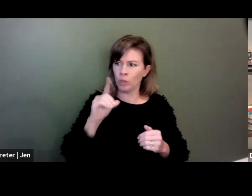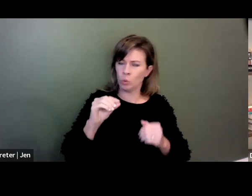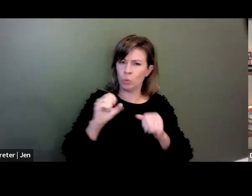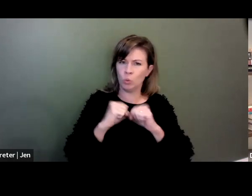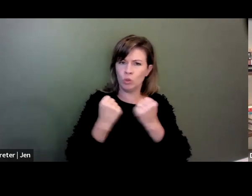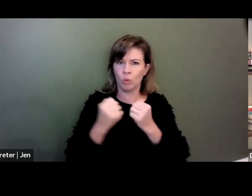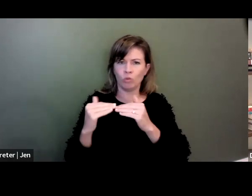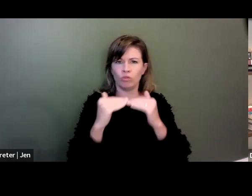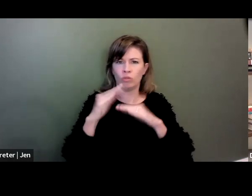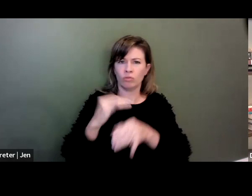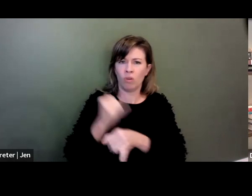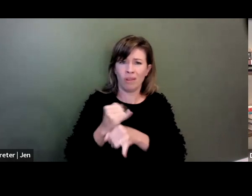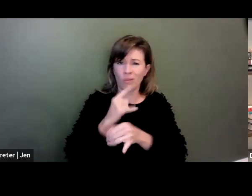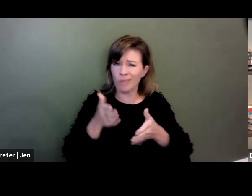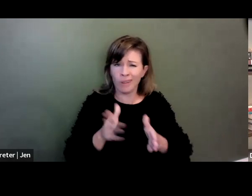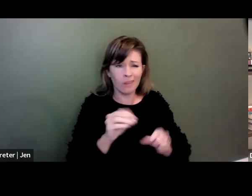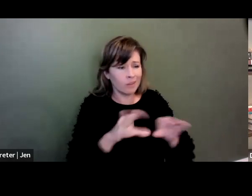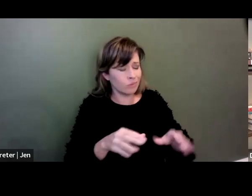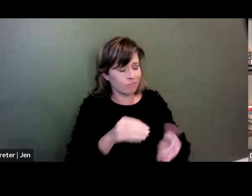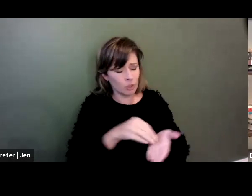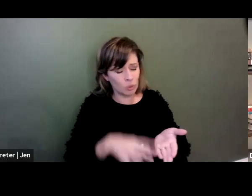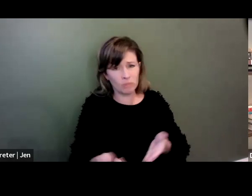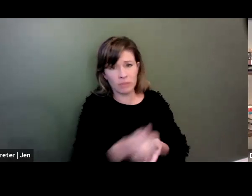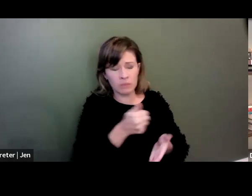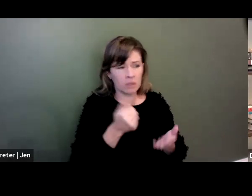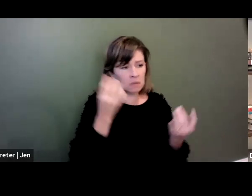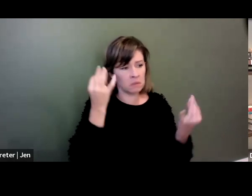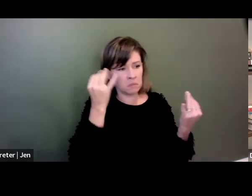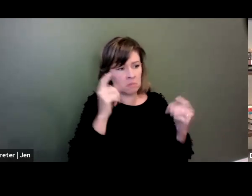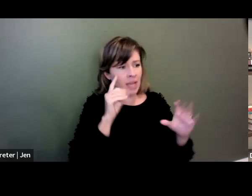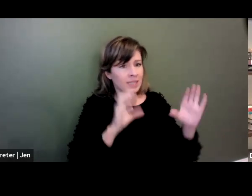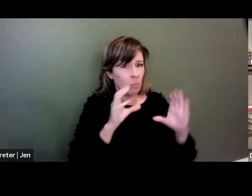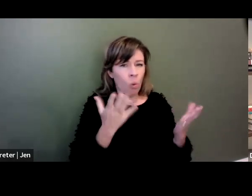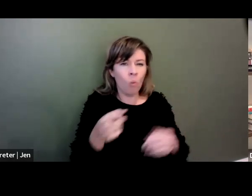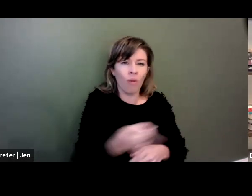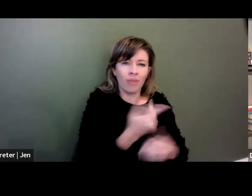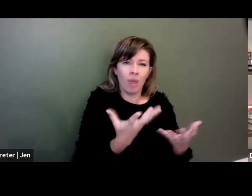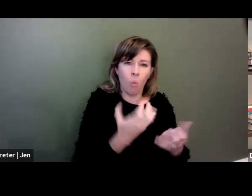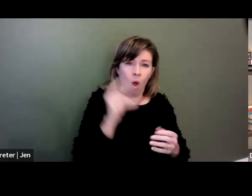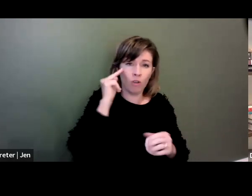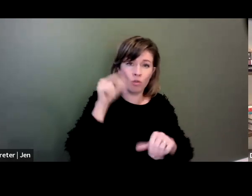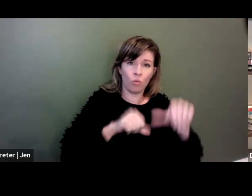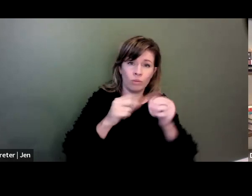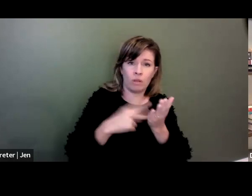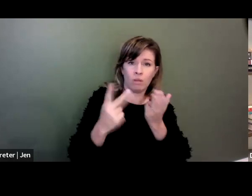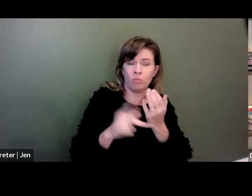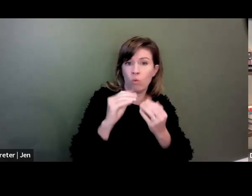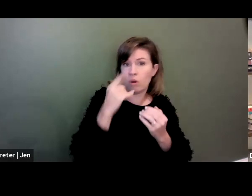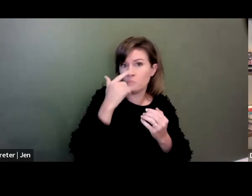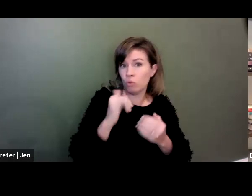things can mean and what they want it to look like, what they want the neuroscience program to look like. What do you think the neuroscience program should look like that'